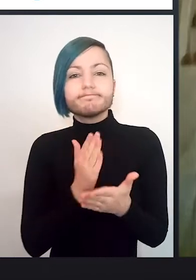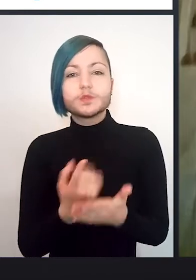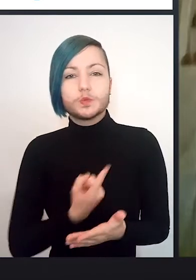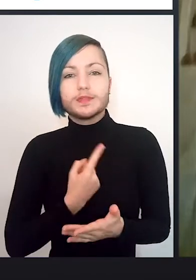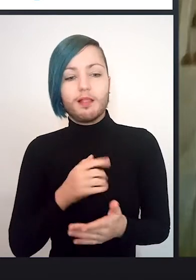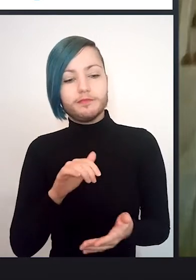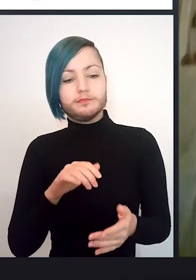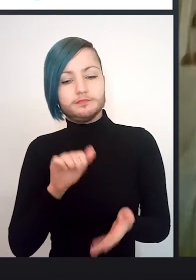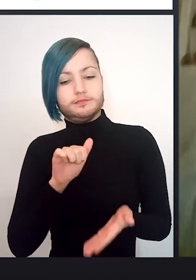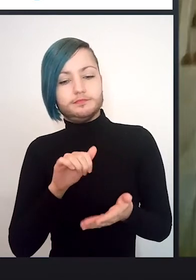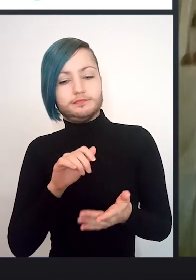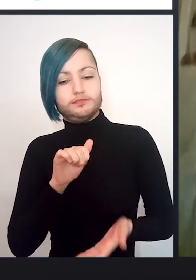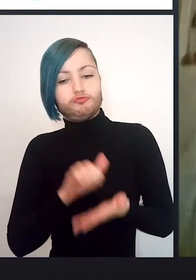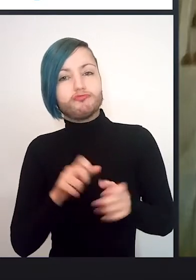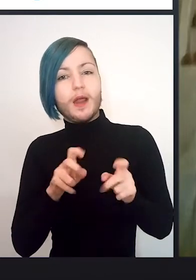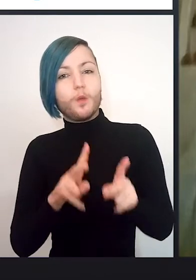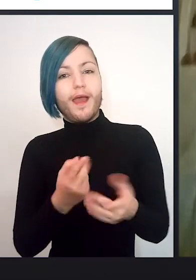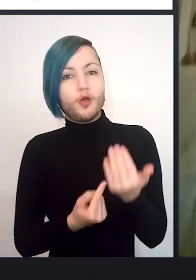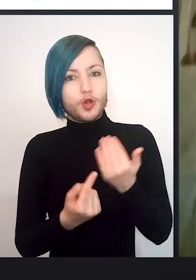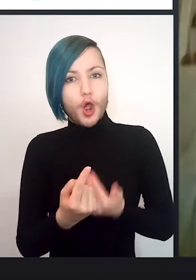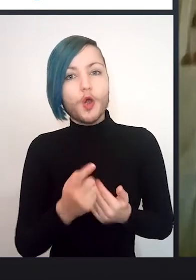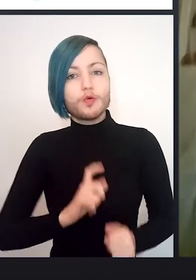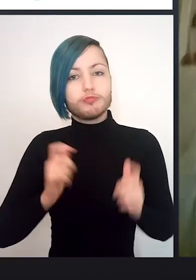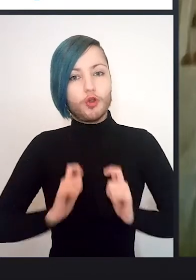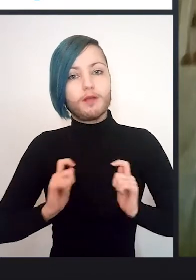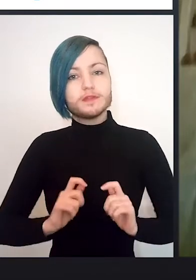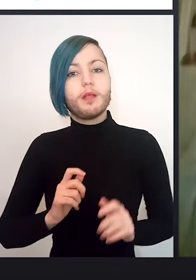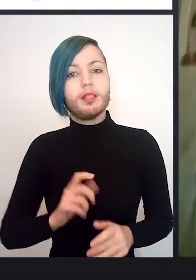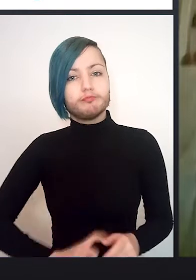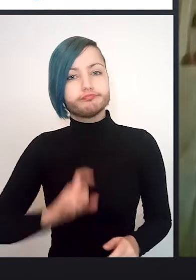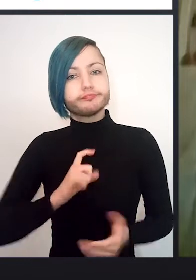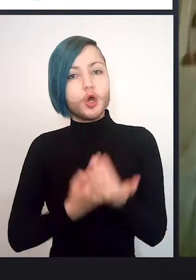you're doing it right and you're comfortable doing it by yourself.